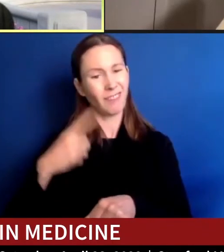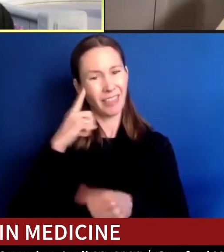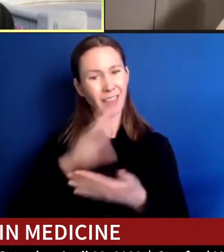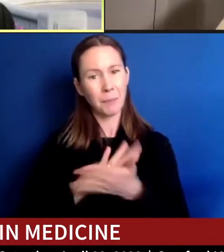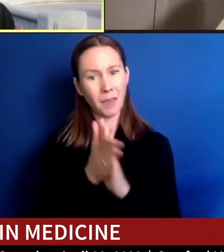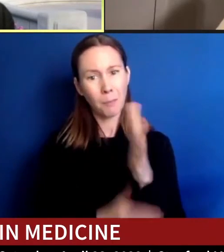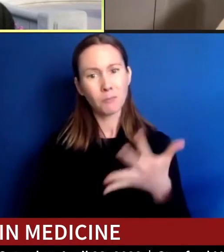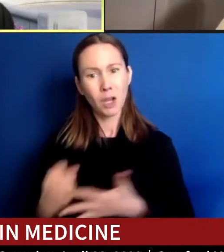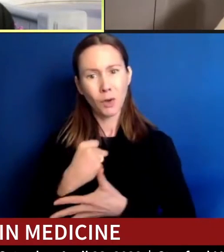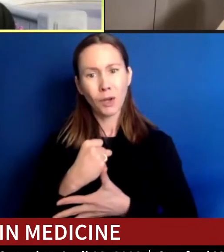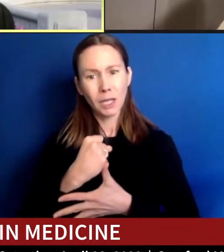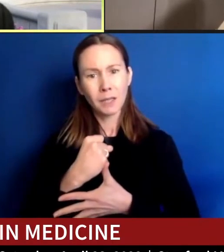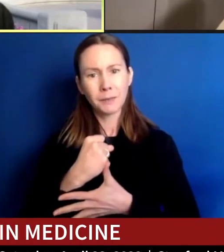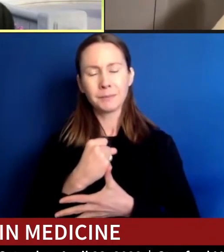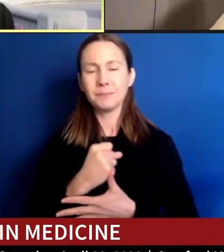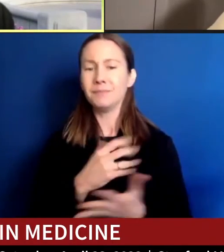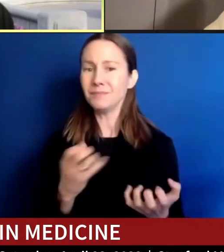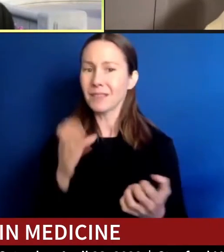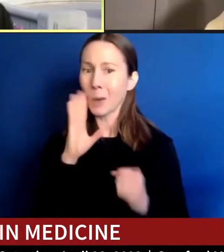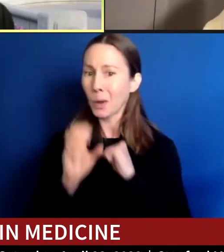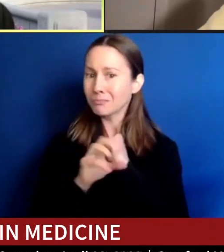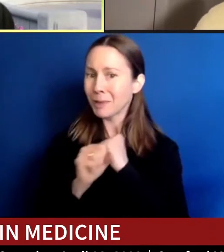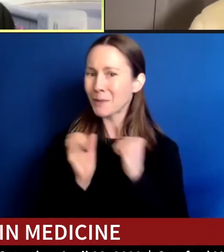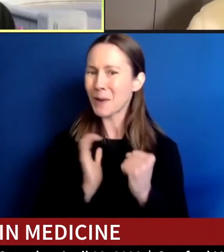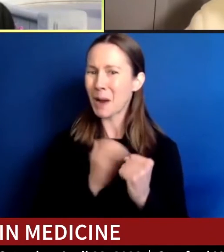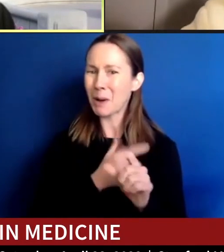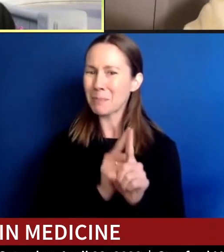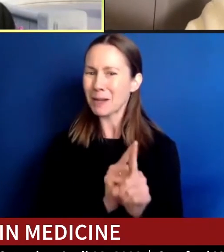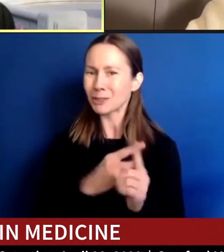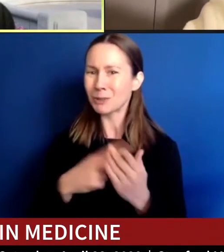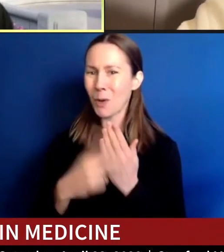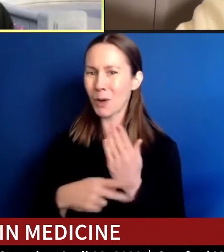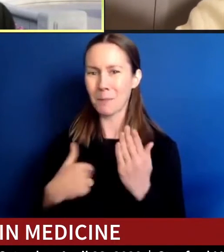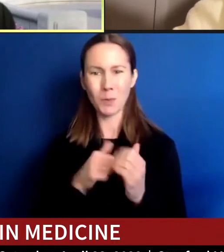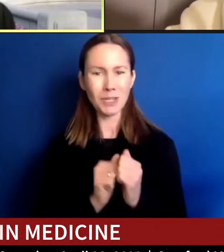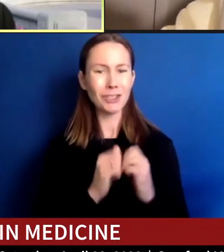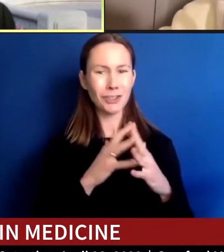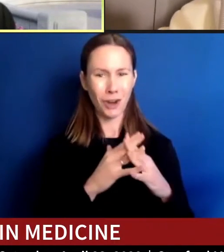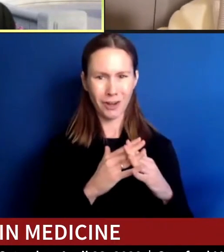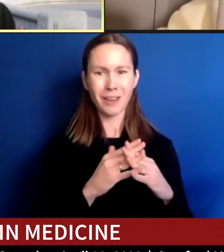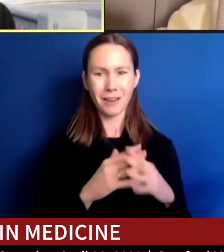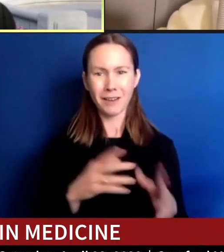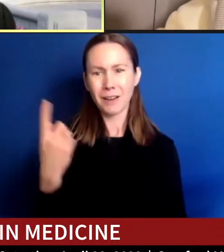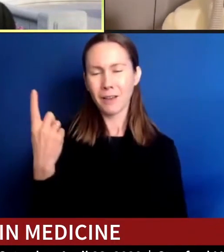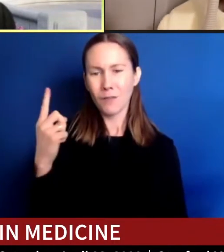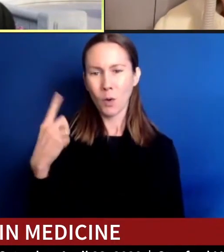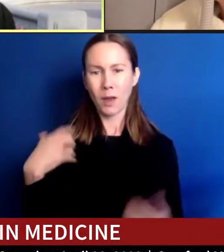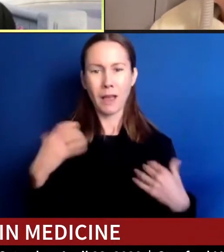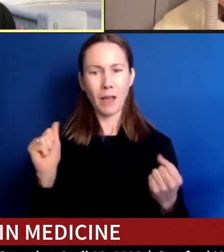I should also make a plug for our mentorship program we started for healthcare providers and